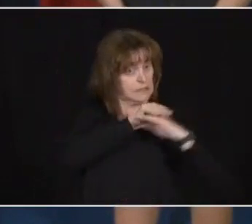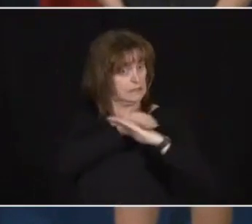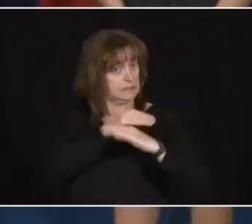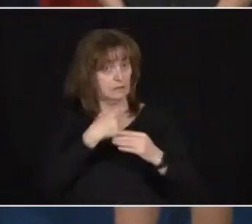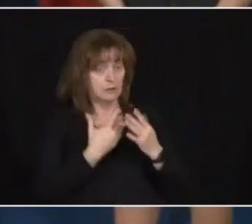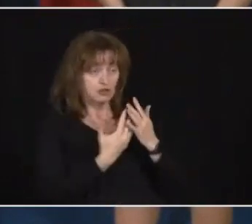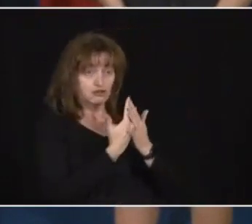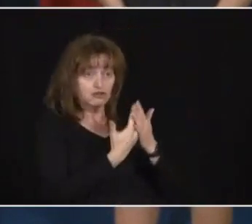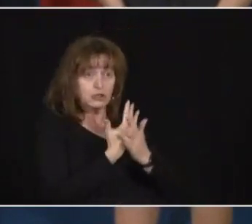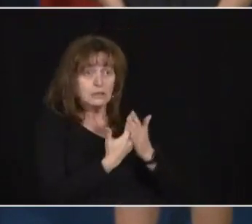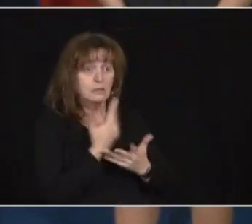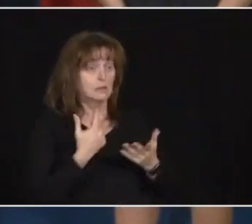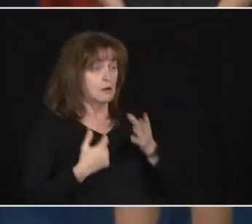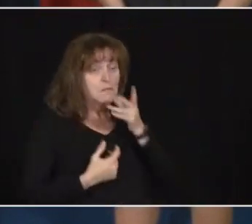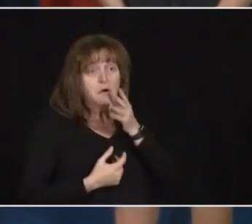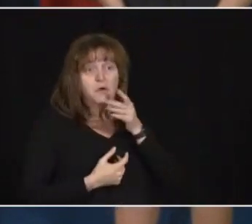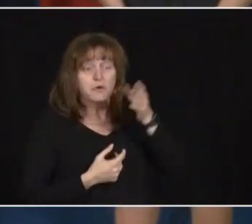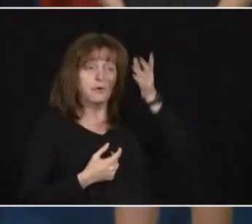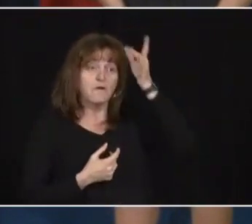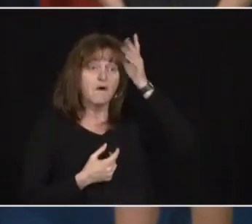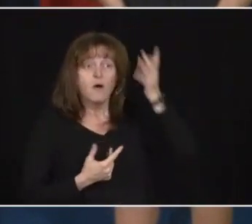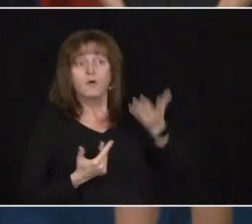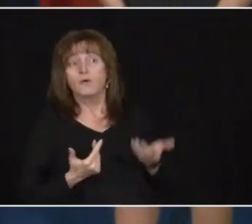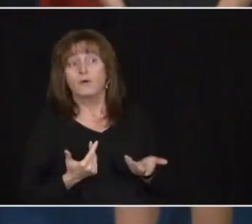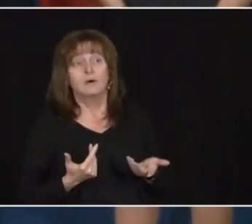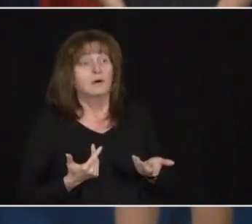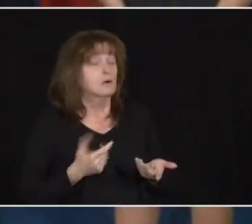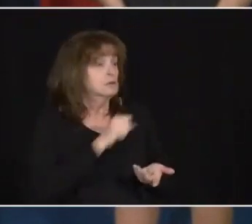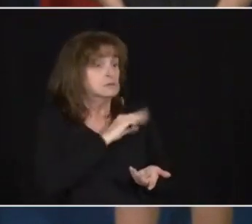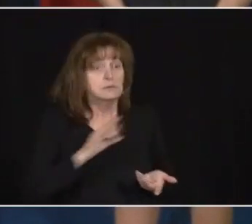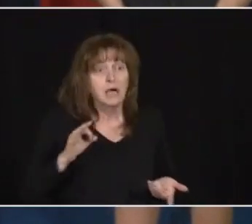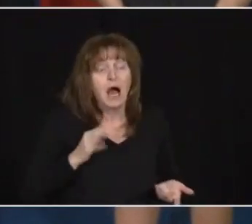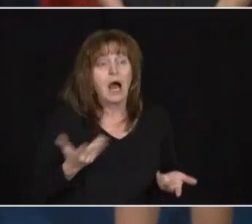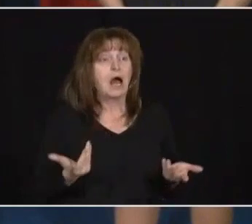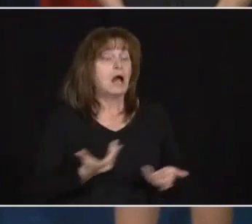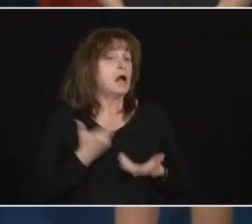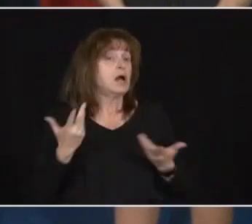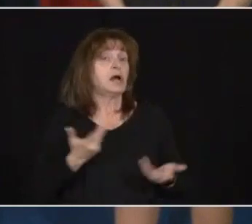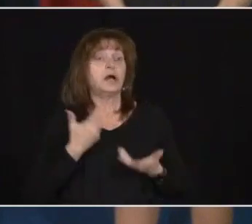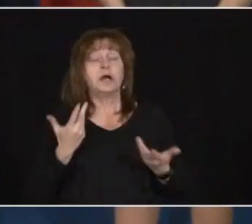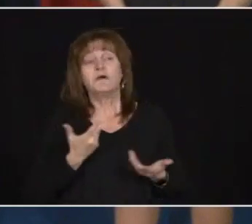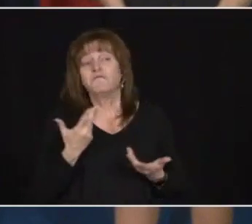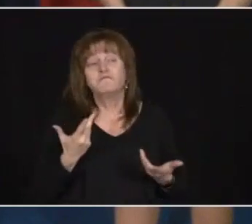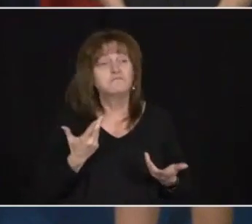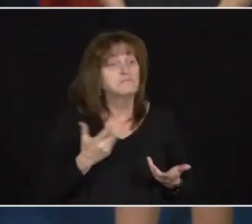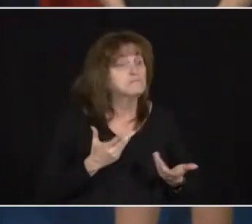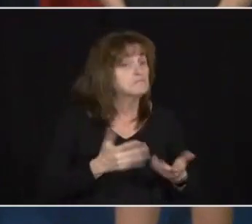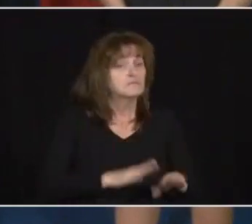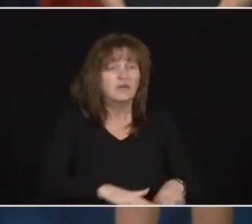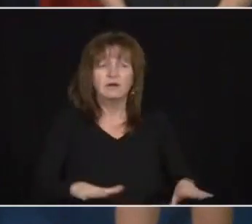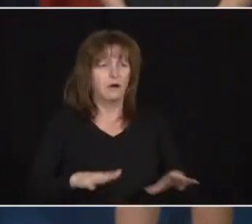one of the child care givers, they're going to be tested now. MODERATOR: